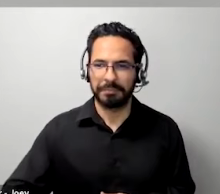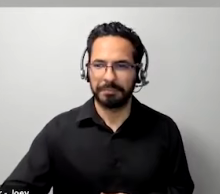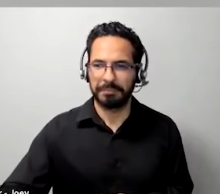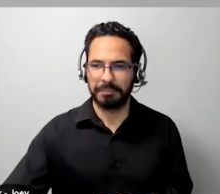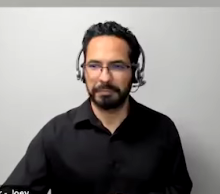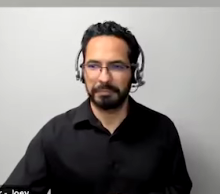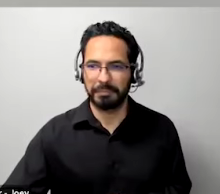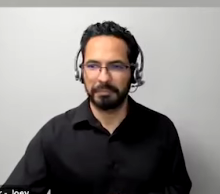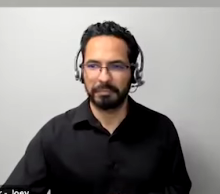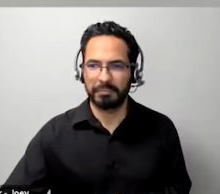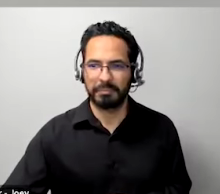Who wants to start?